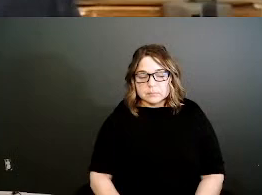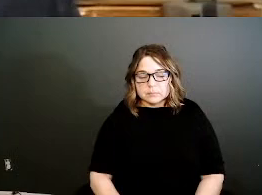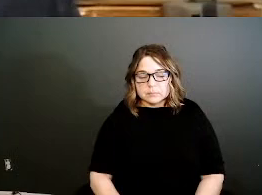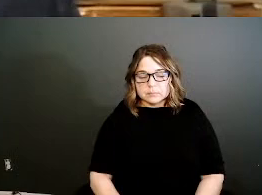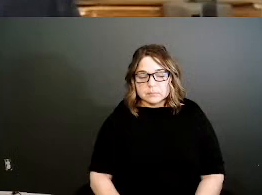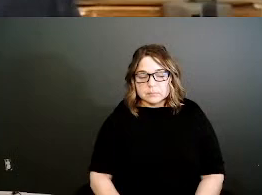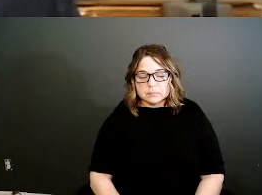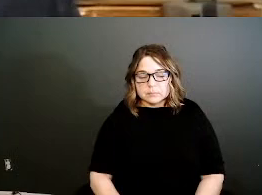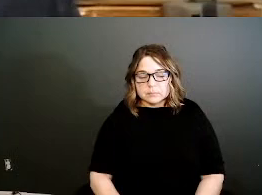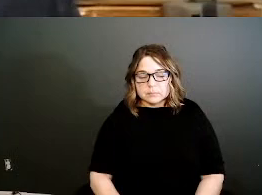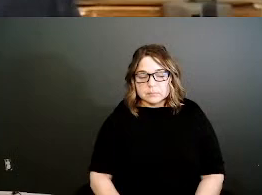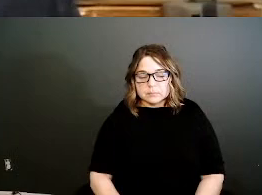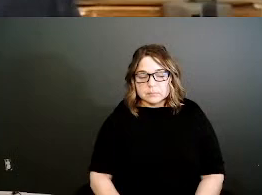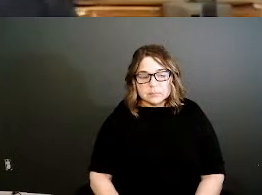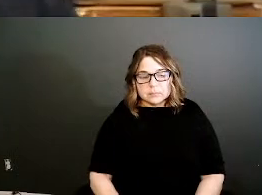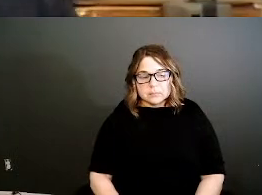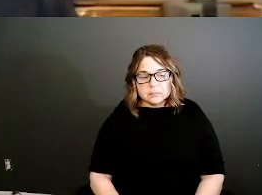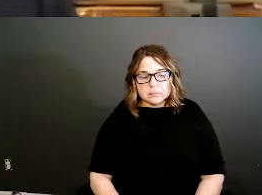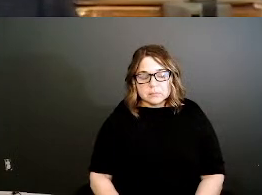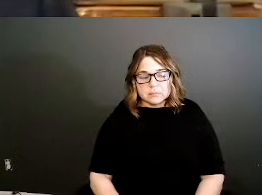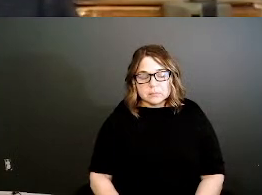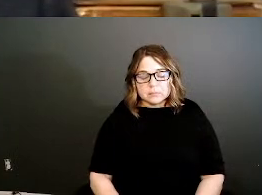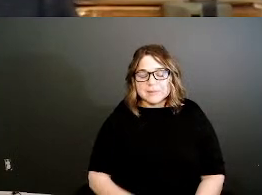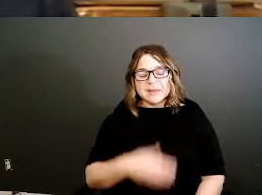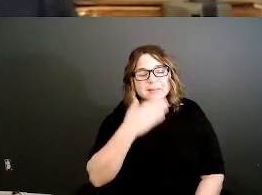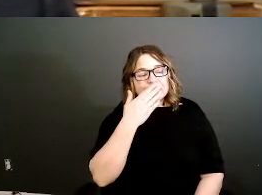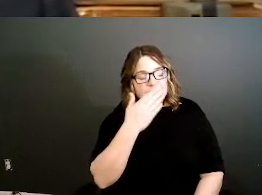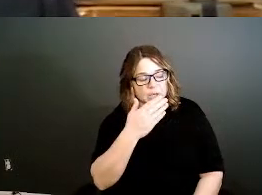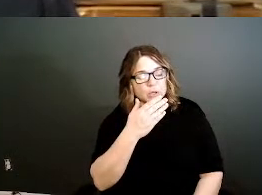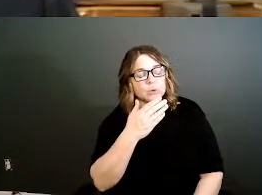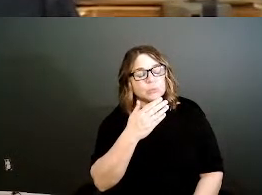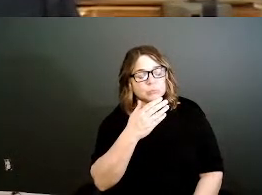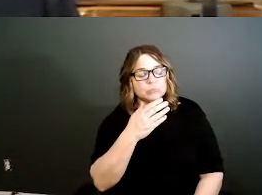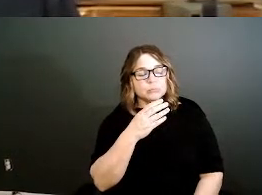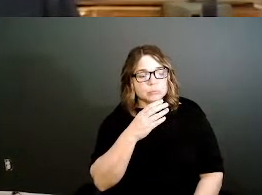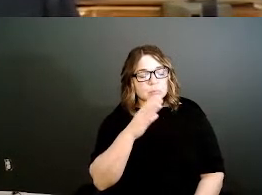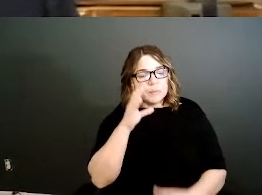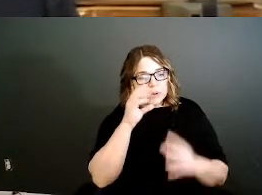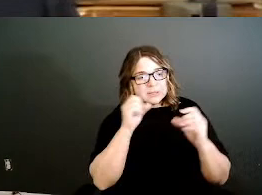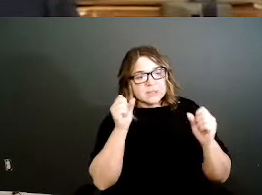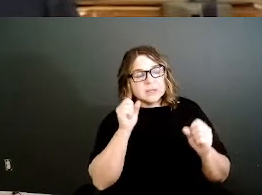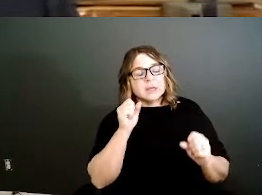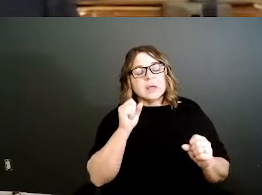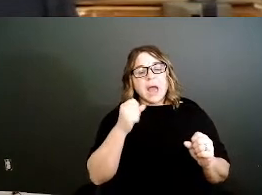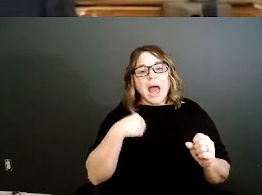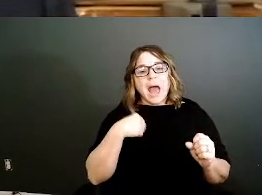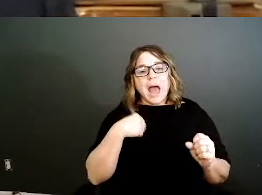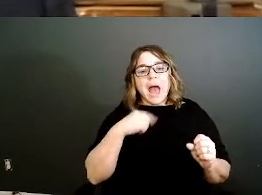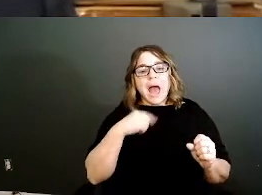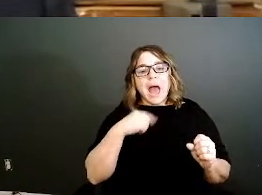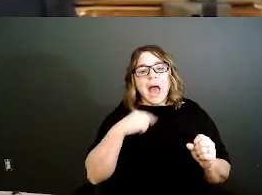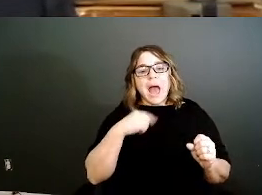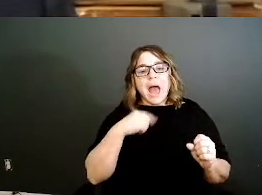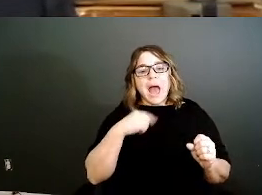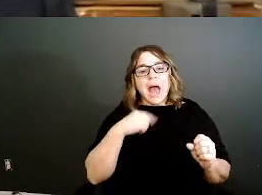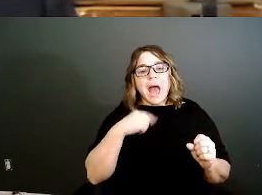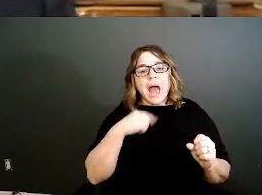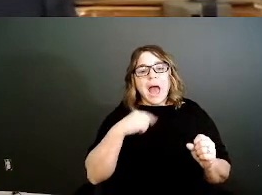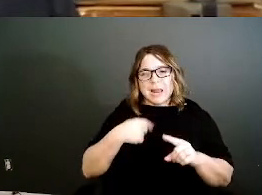I KNOW COUNCIL MEMBER GORDON MENTIONED THAT HE MIGHT NOT BE. I UNDERSTAND WHY. THERE ARE ELEMENTS OF THIS THAT DO NOT FEEL LIKE A